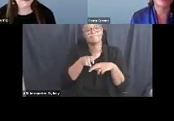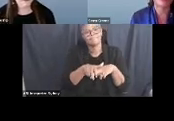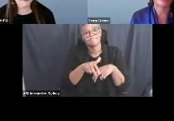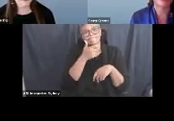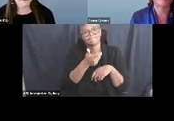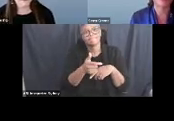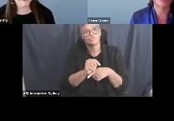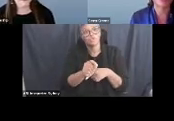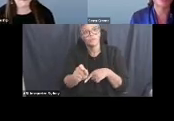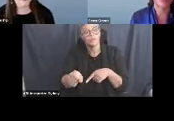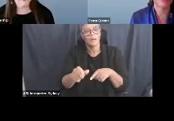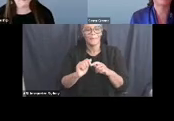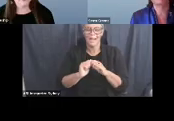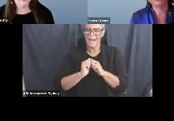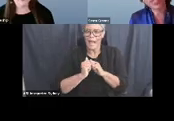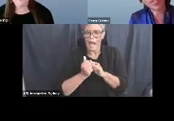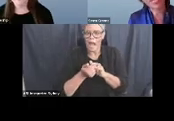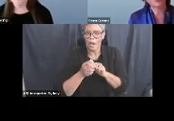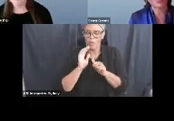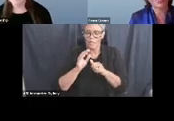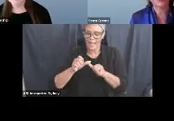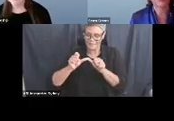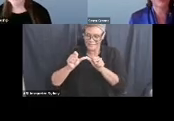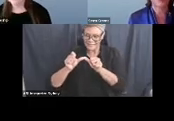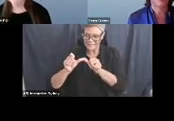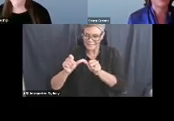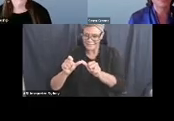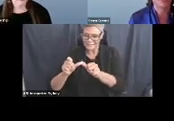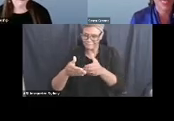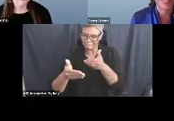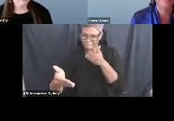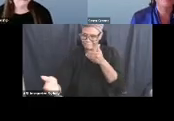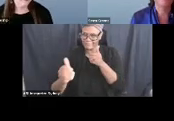continue to live with us? We're going to go to the next slide and do just a little bit of framing.